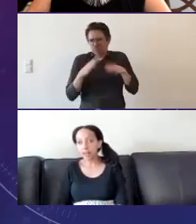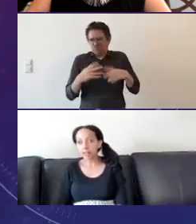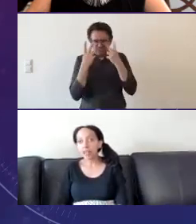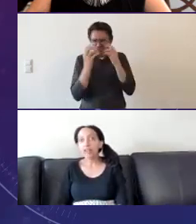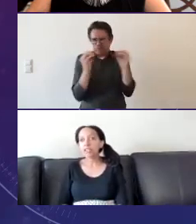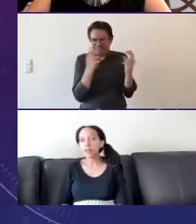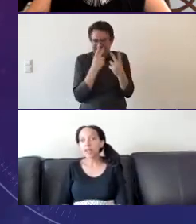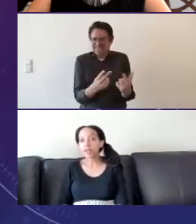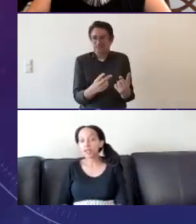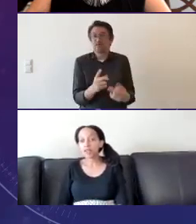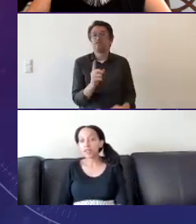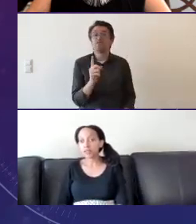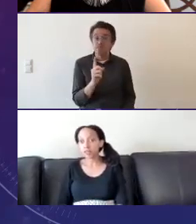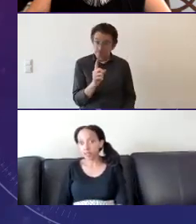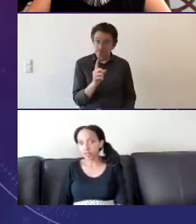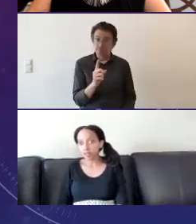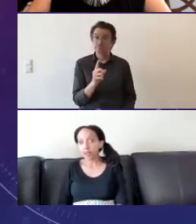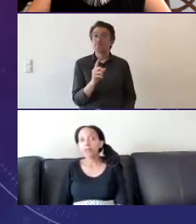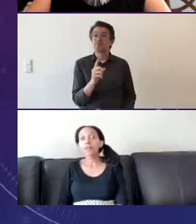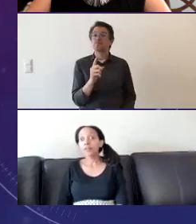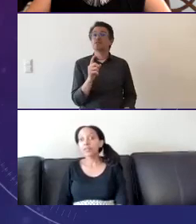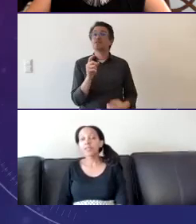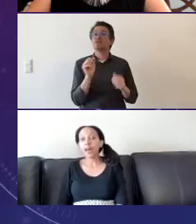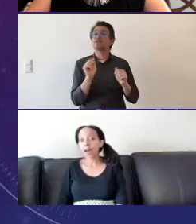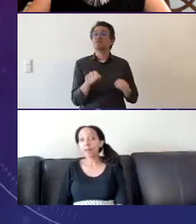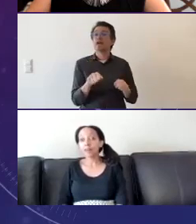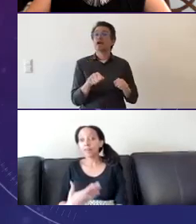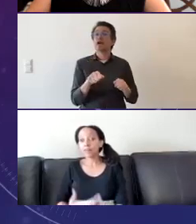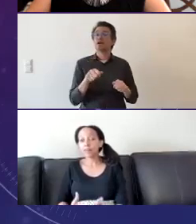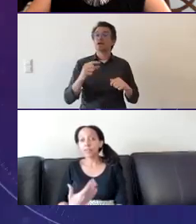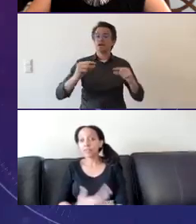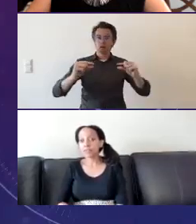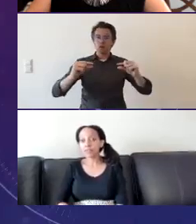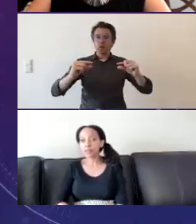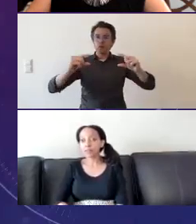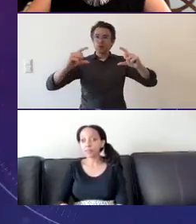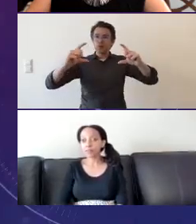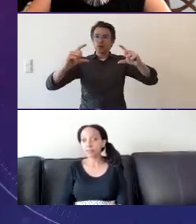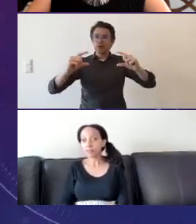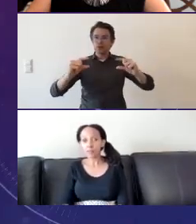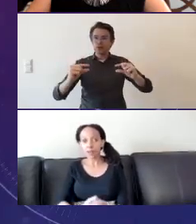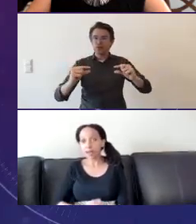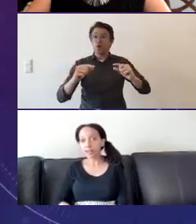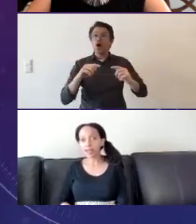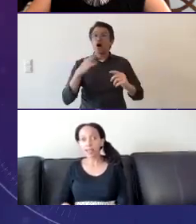to make it easier to see for those who have the vision to see them as they said